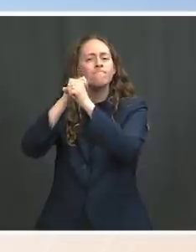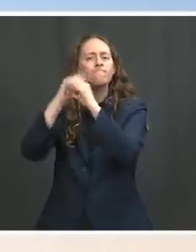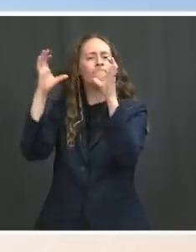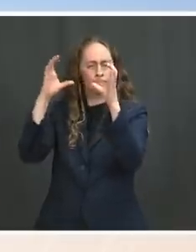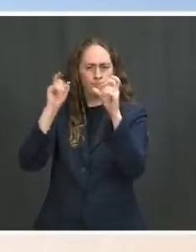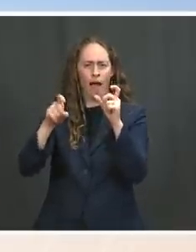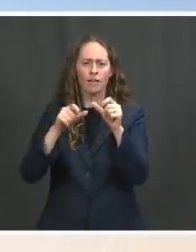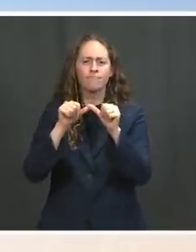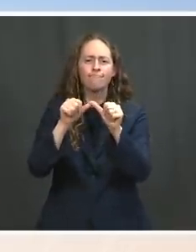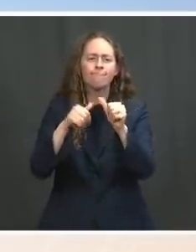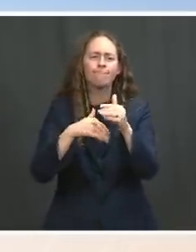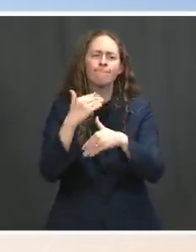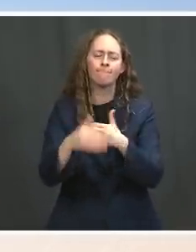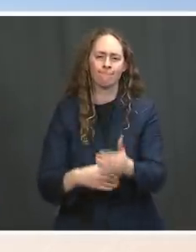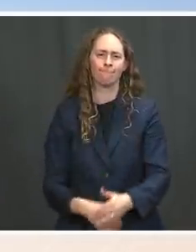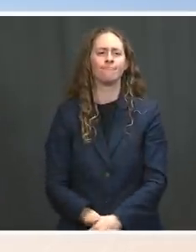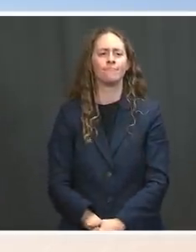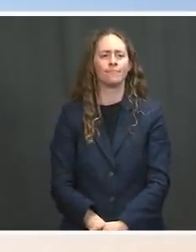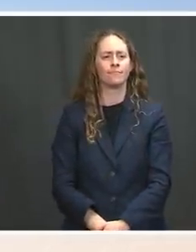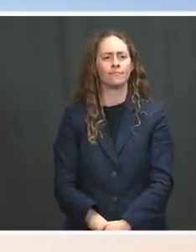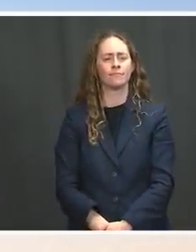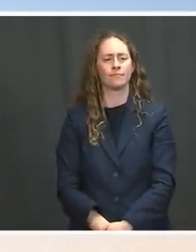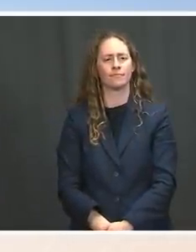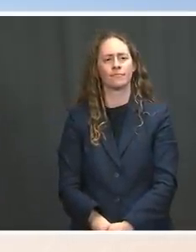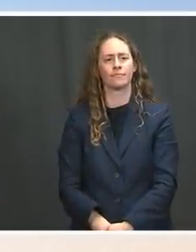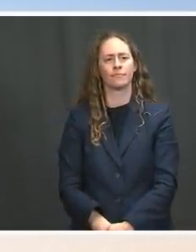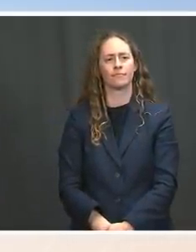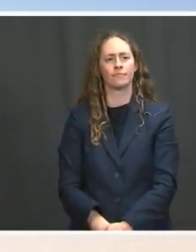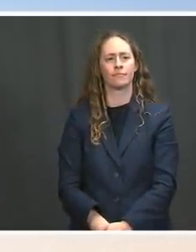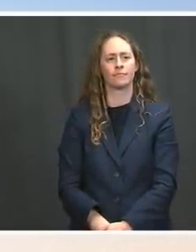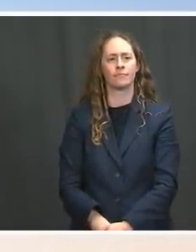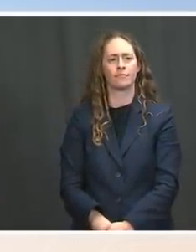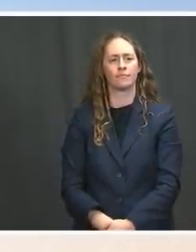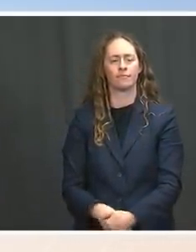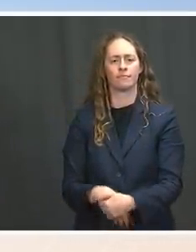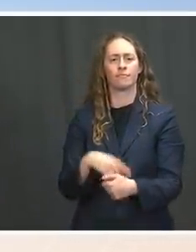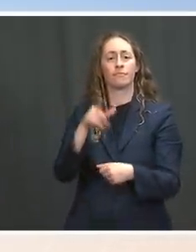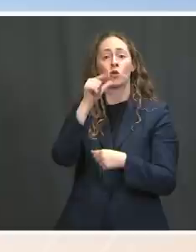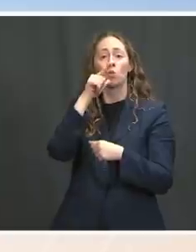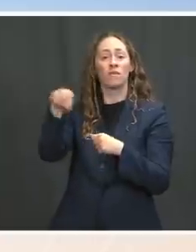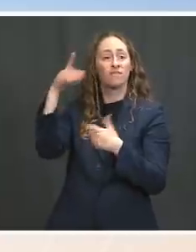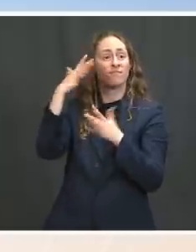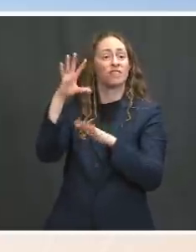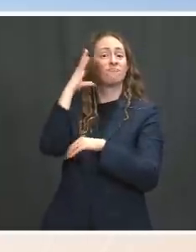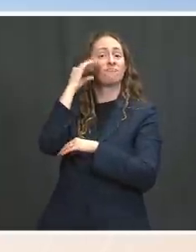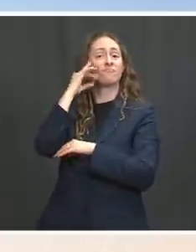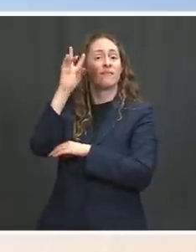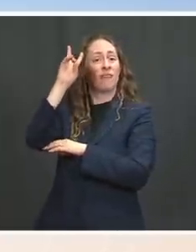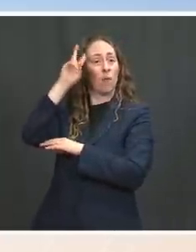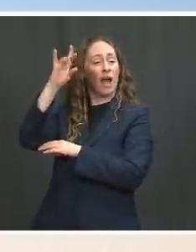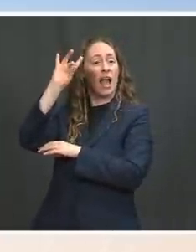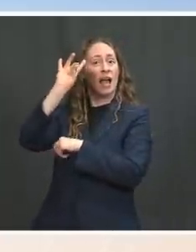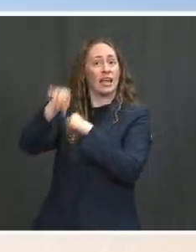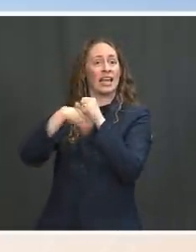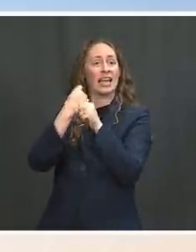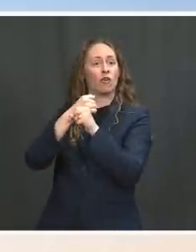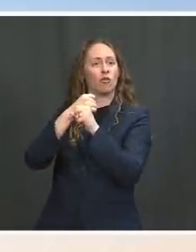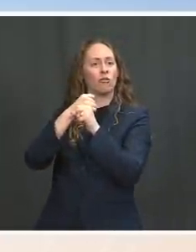as Vice President would probably look back and think, you know, "What would I have done differently at the time?" I'll let him speak to that more specifically.